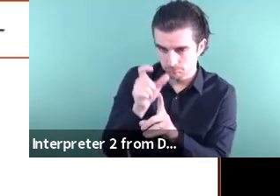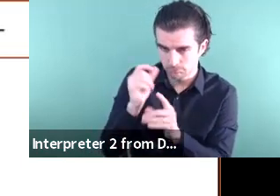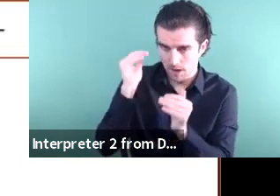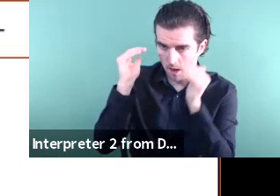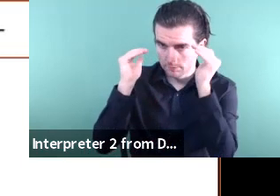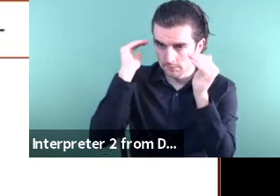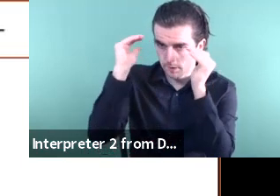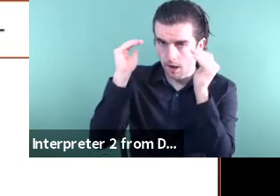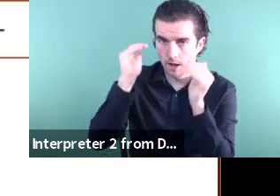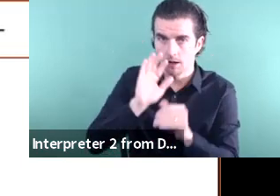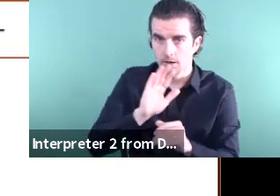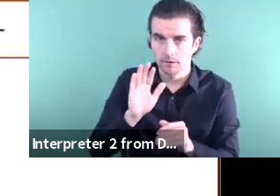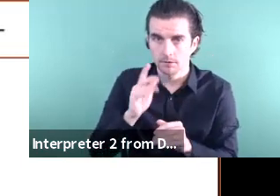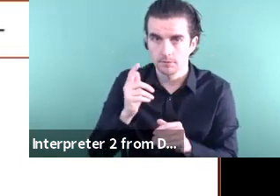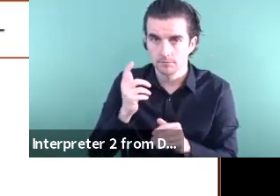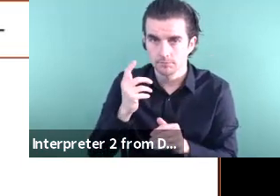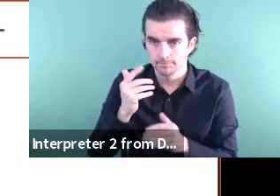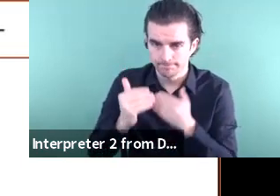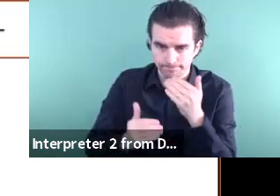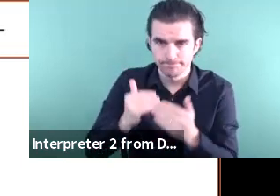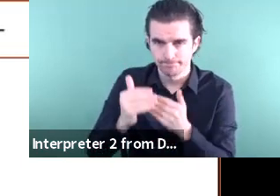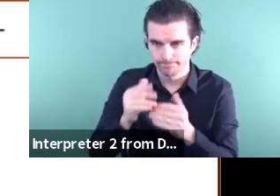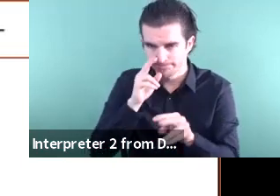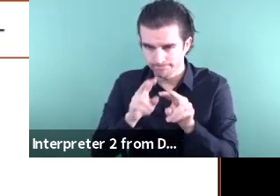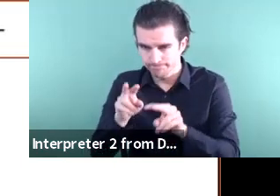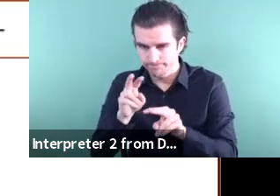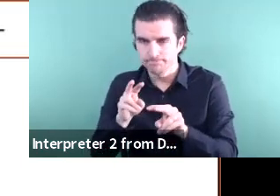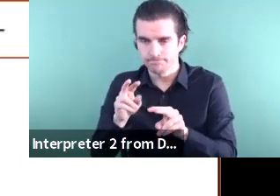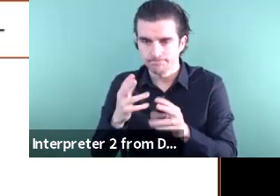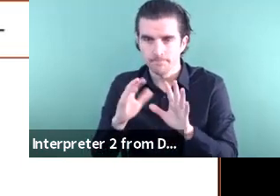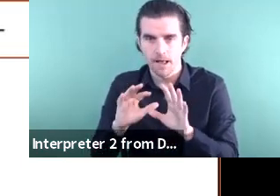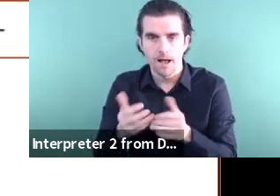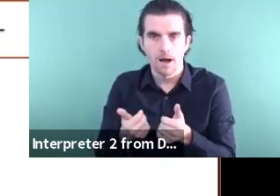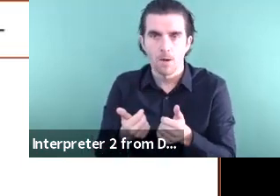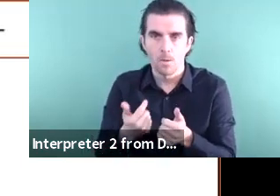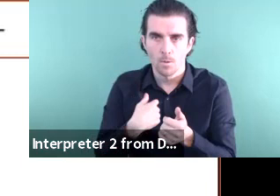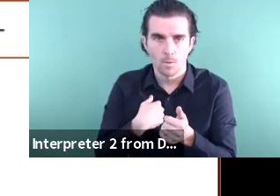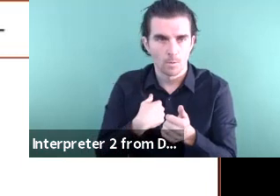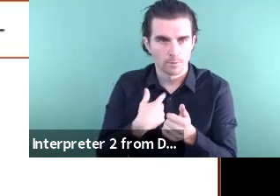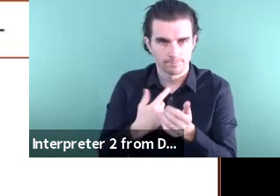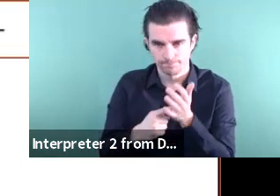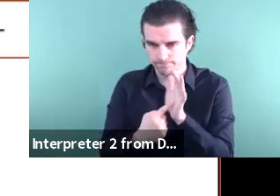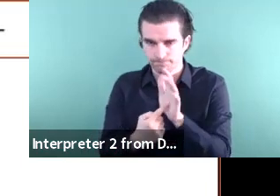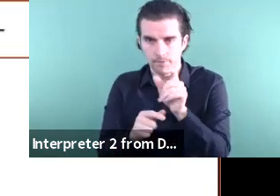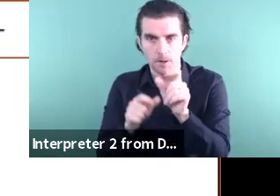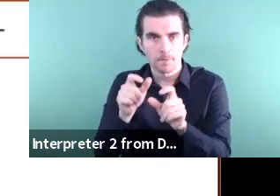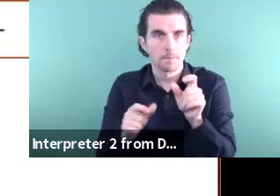more person with disability in this mainstream programme, but also to reflect